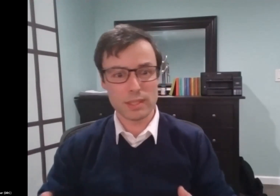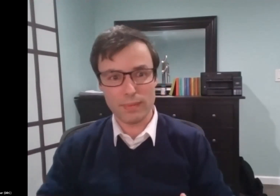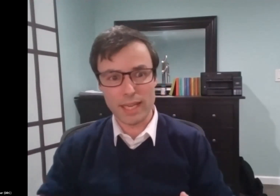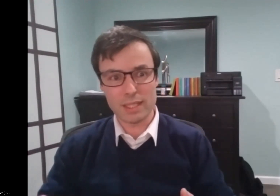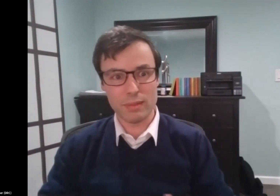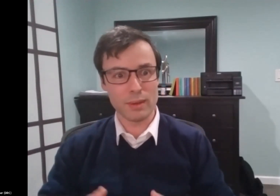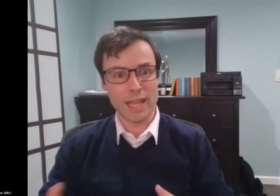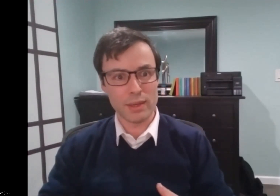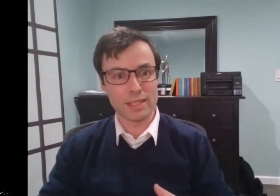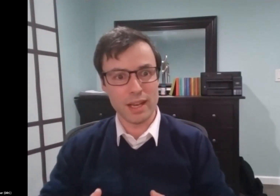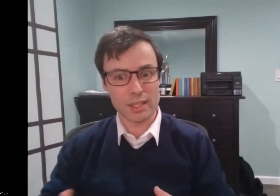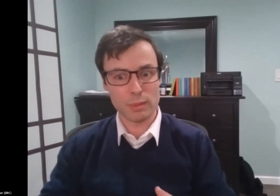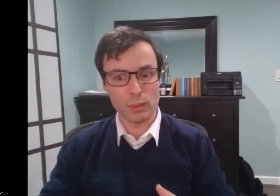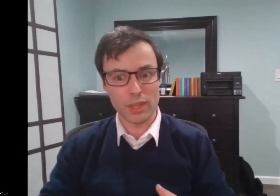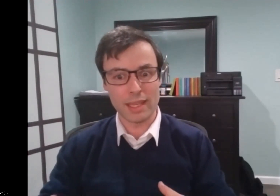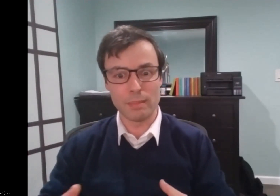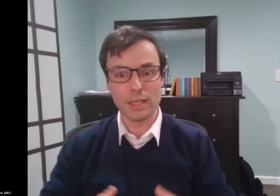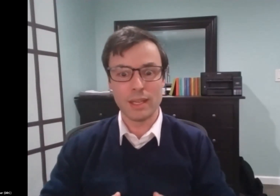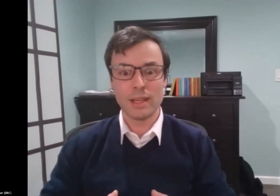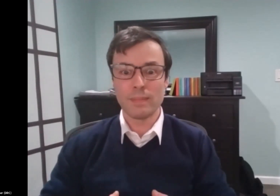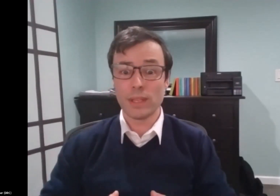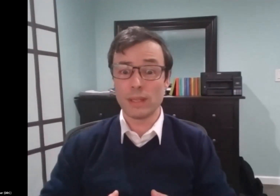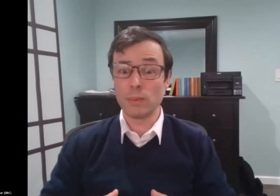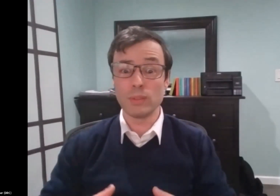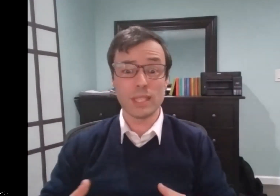inserting feeding tubes into people for nutrition when a